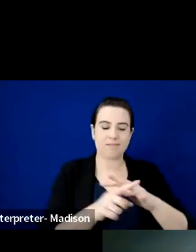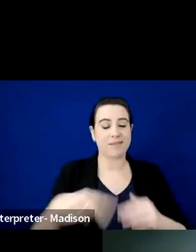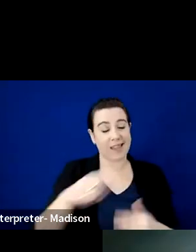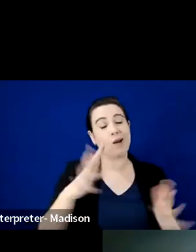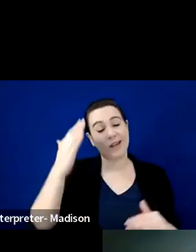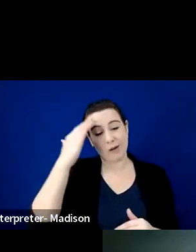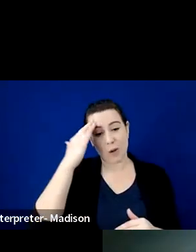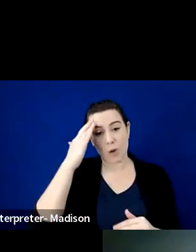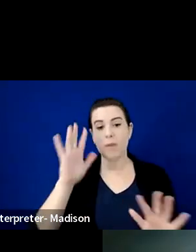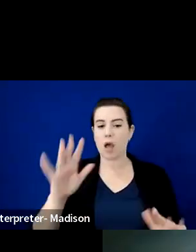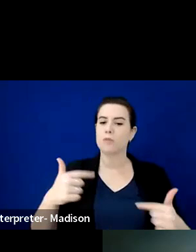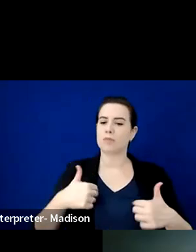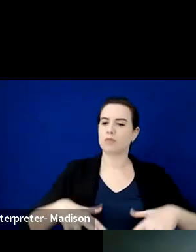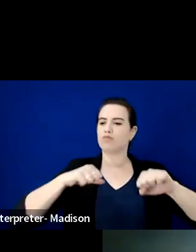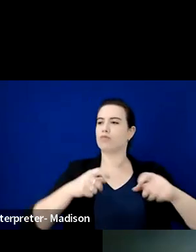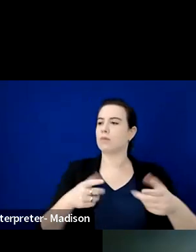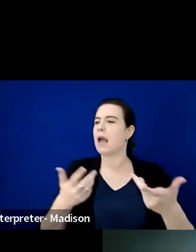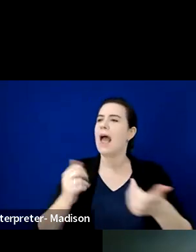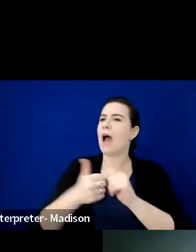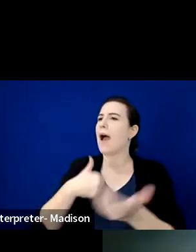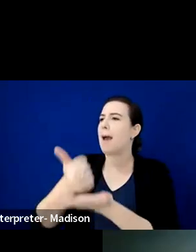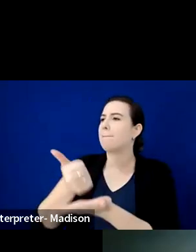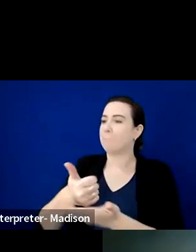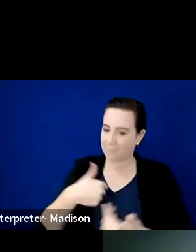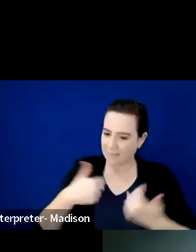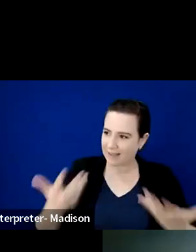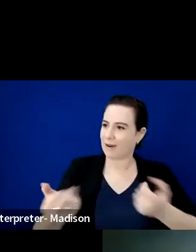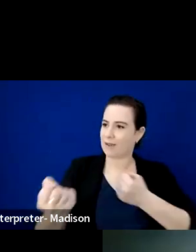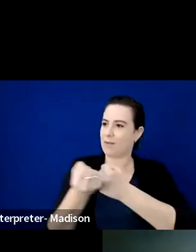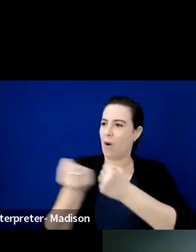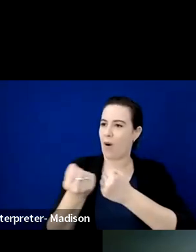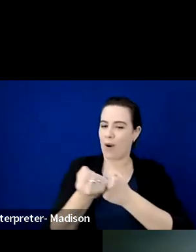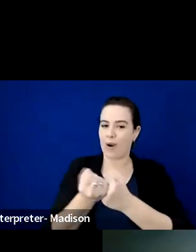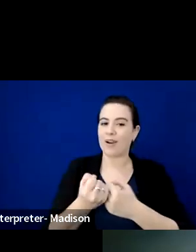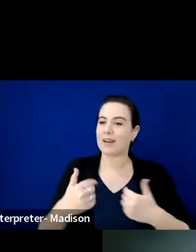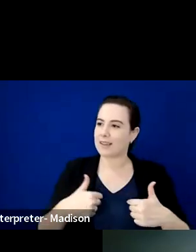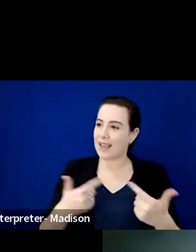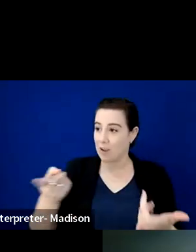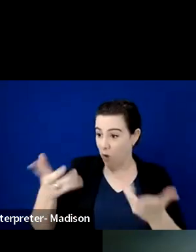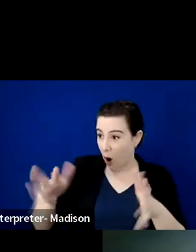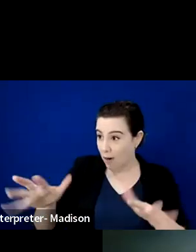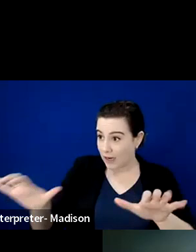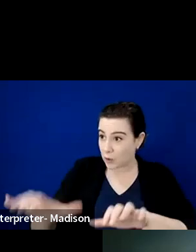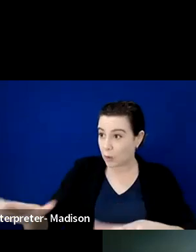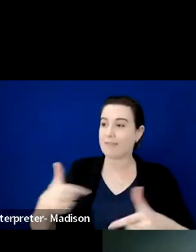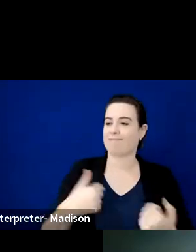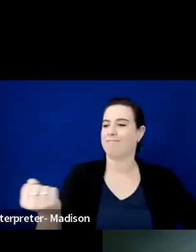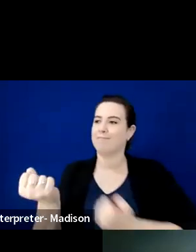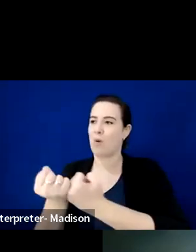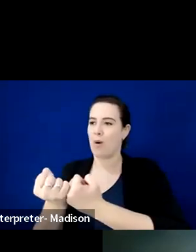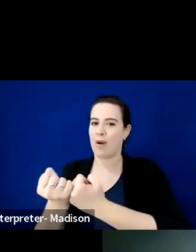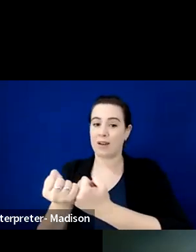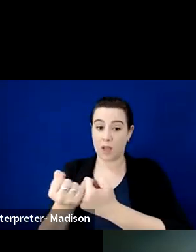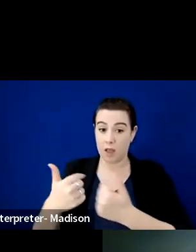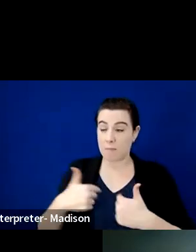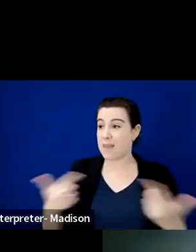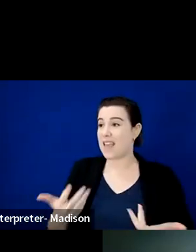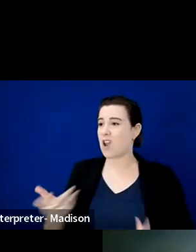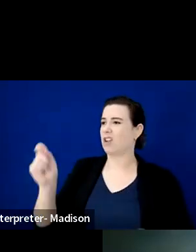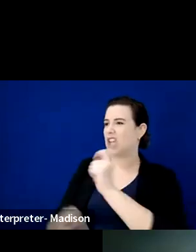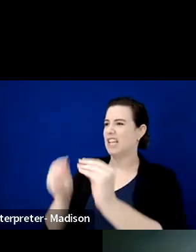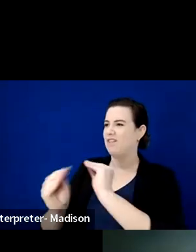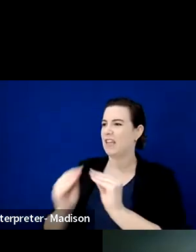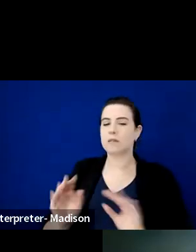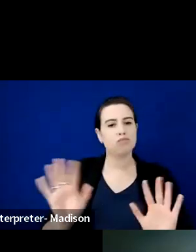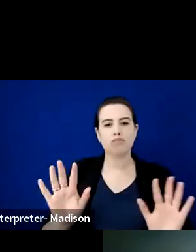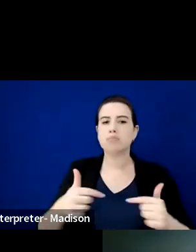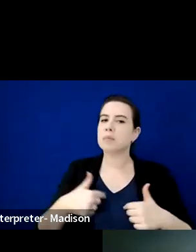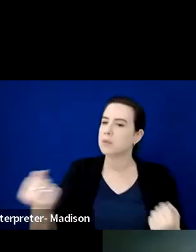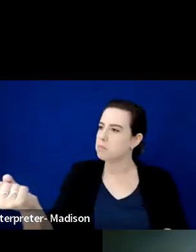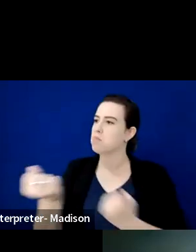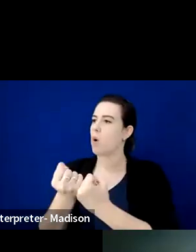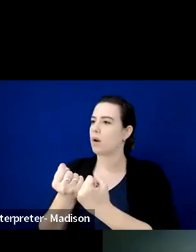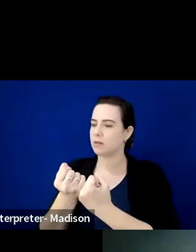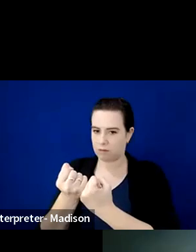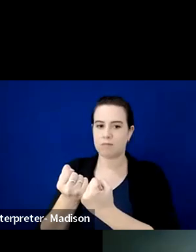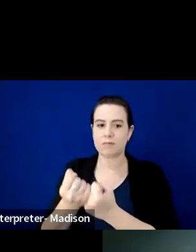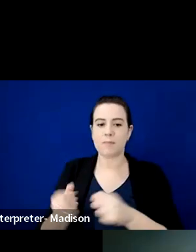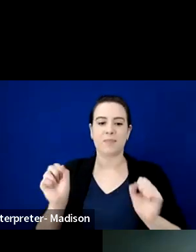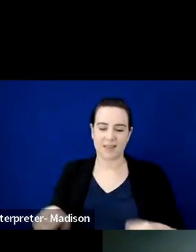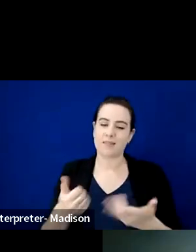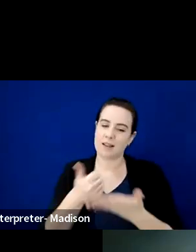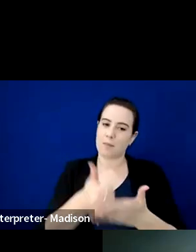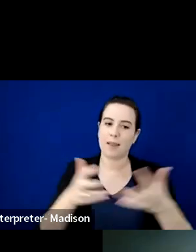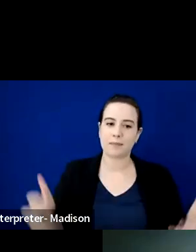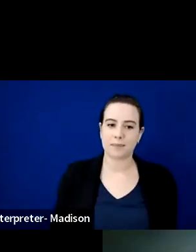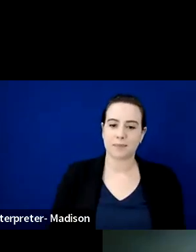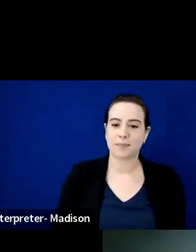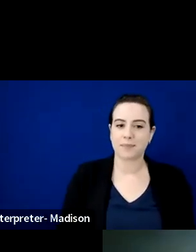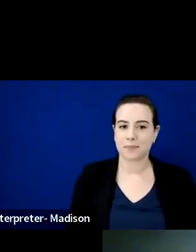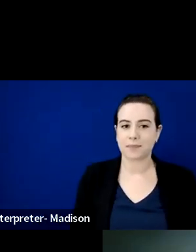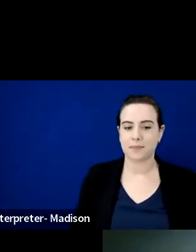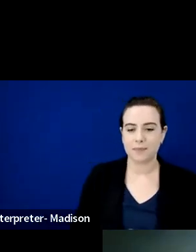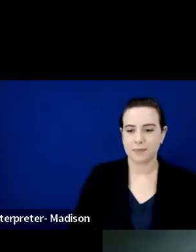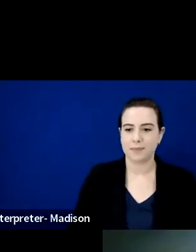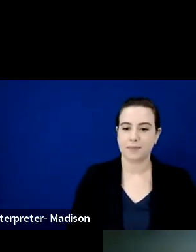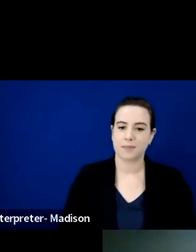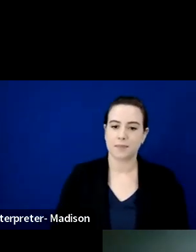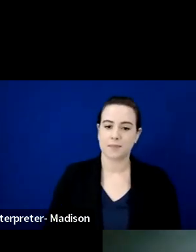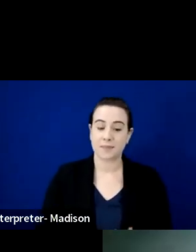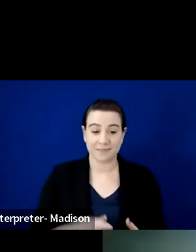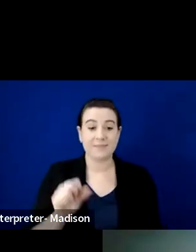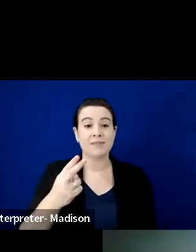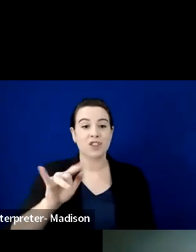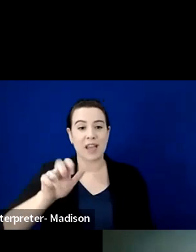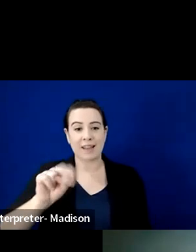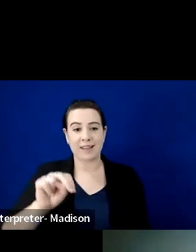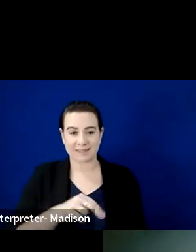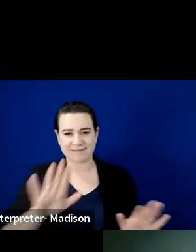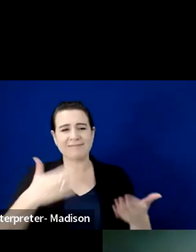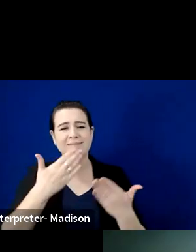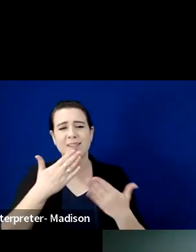A lot of times, we're acutely aware of where the gaps are, and what we discovered in our project is there is a lot of people within the system who are also aware of the gaps.